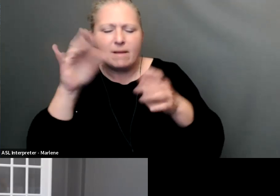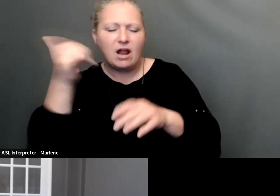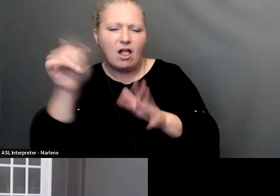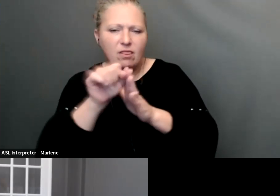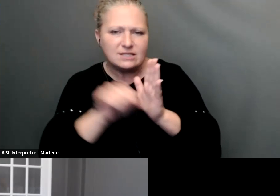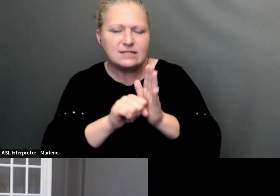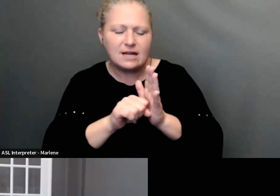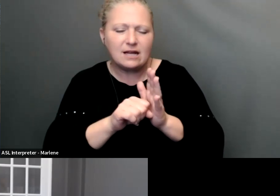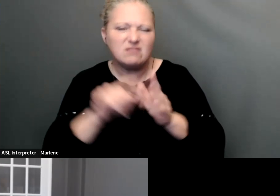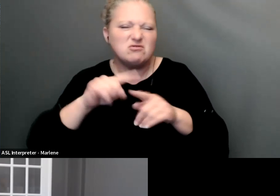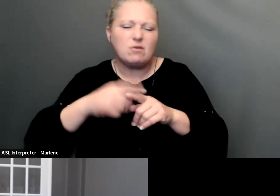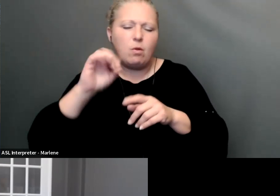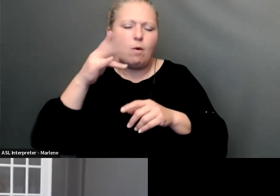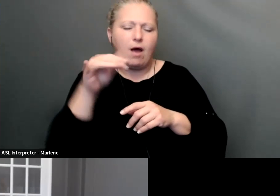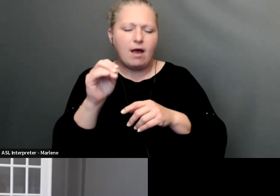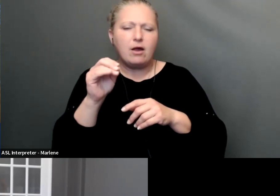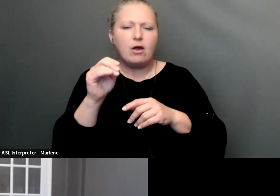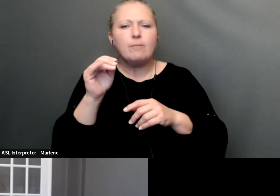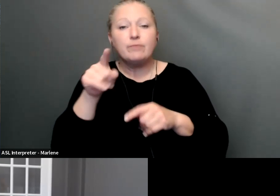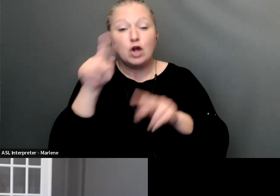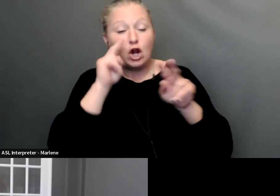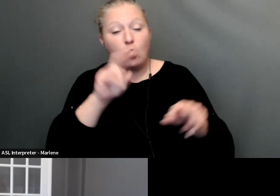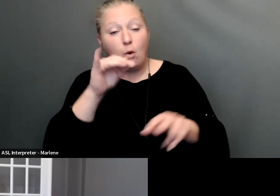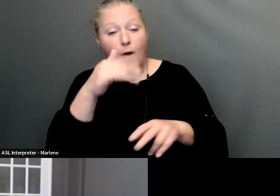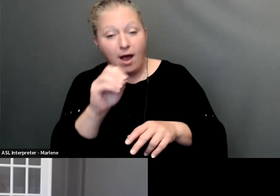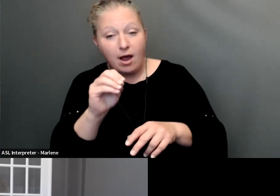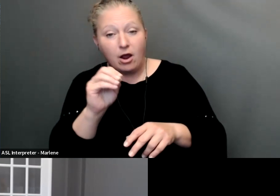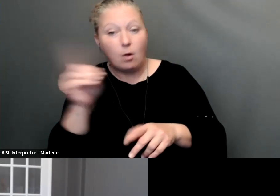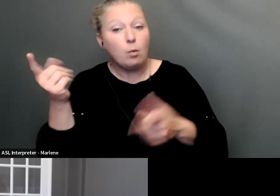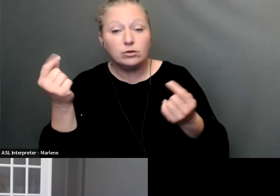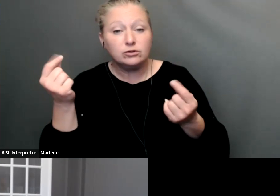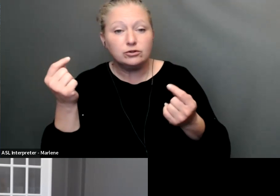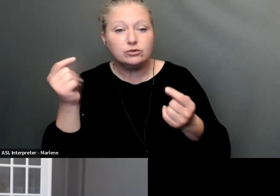I'll start with Ohio. So if you look at Ohio, what they've done is they've gone to all the different